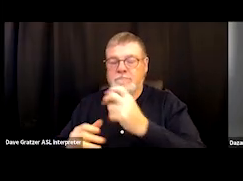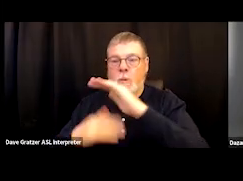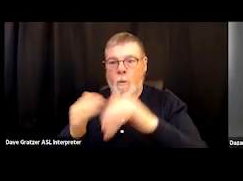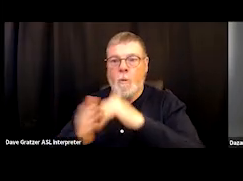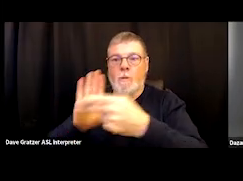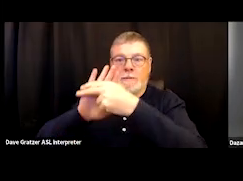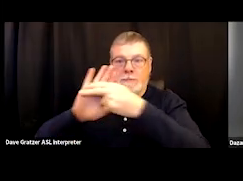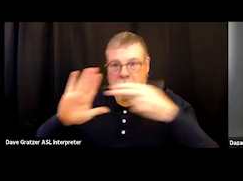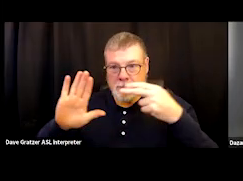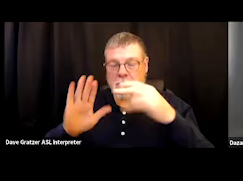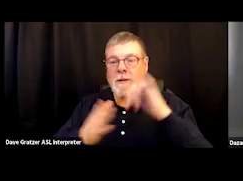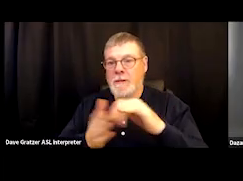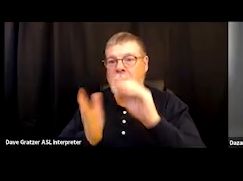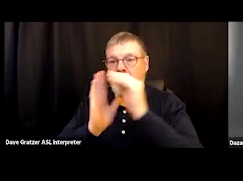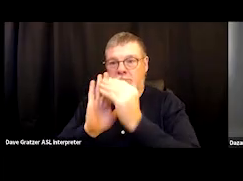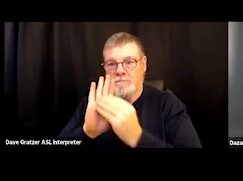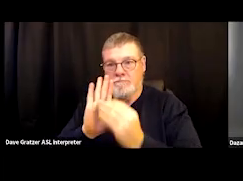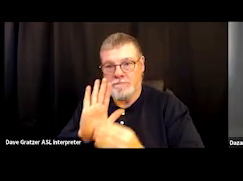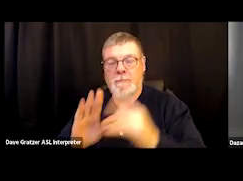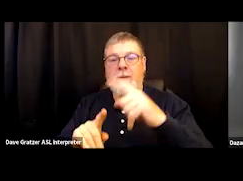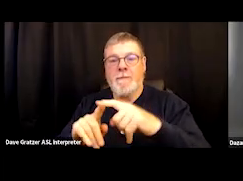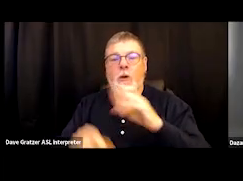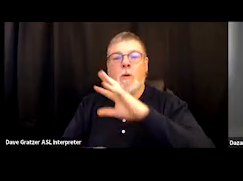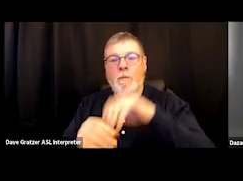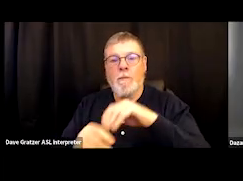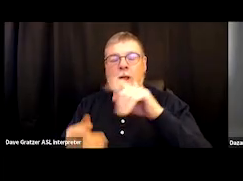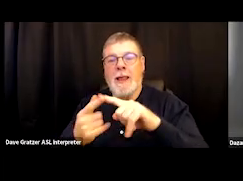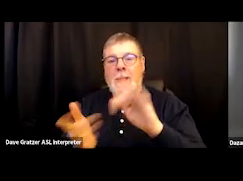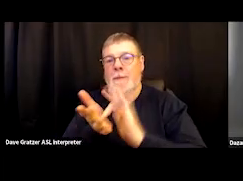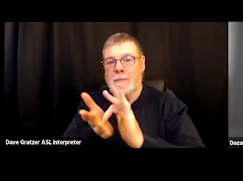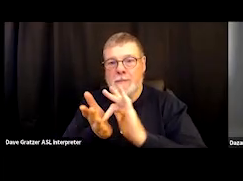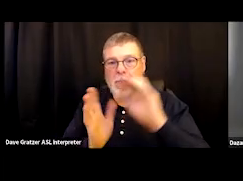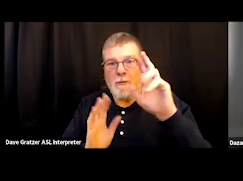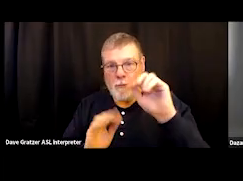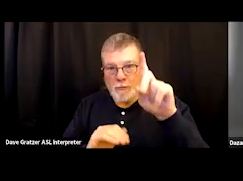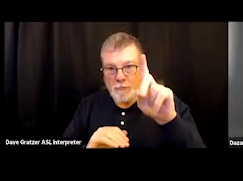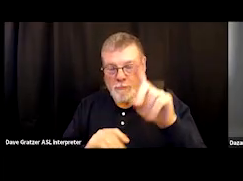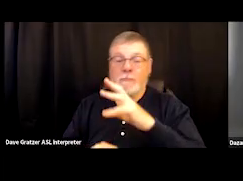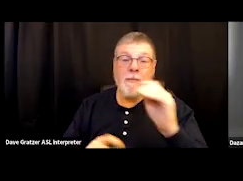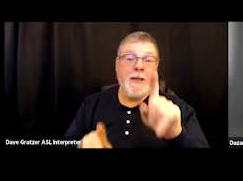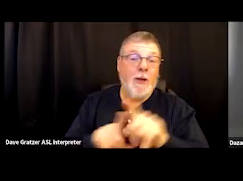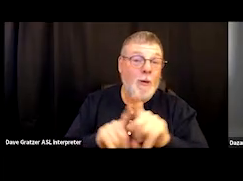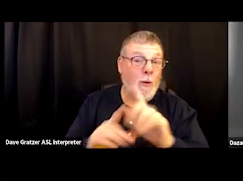that are reported by the applicant or included in the medical records and make sure that we provide enough information